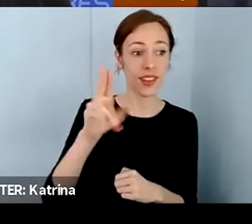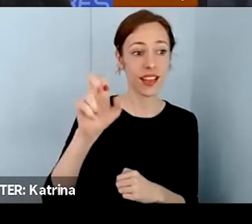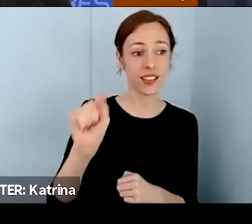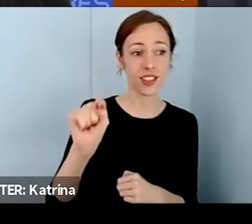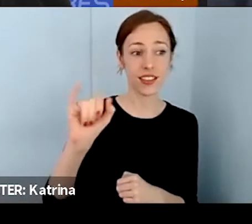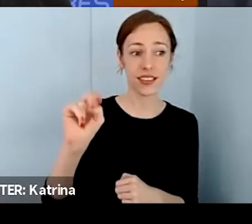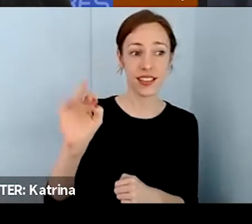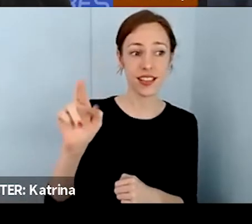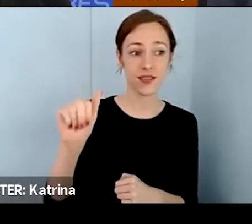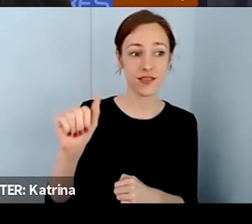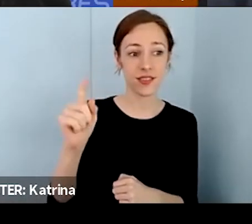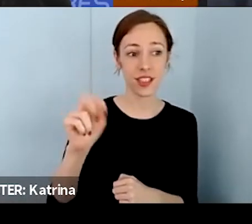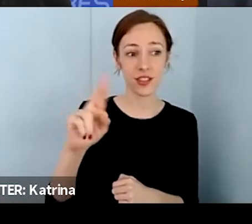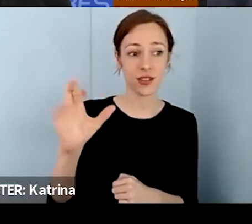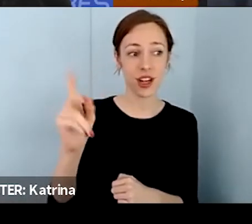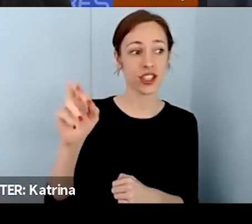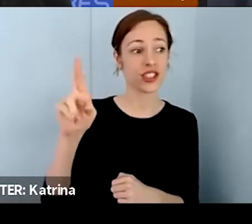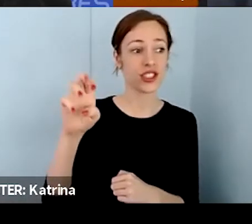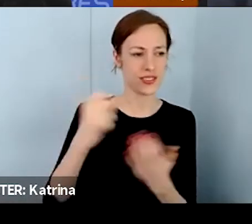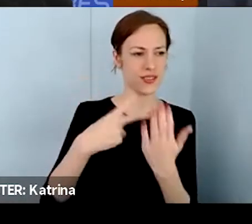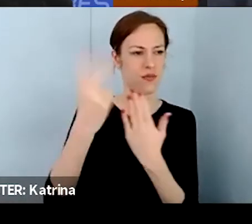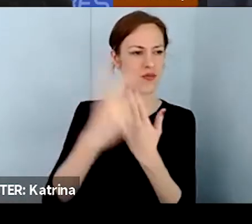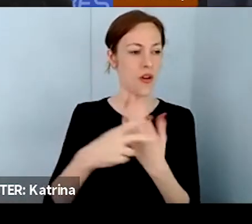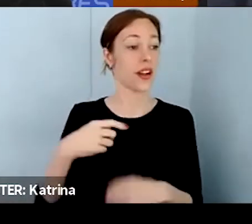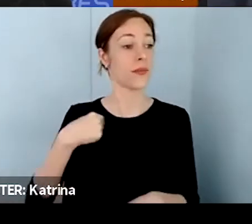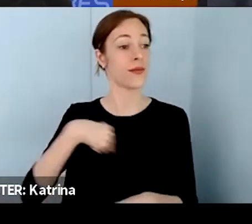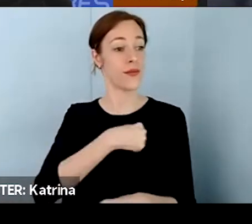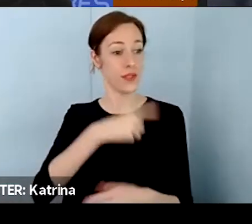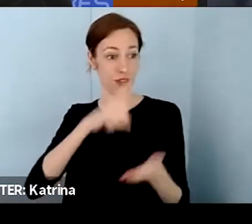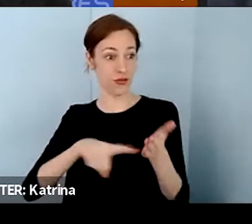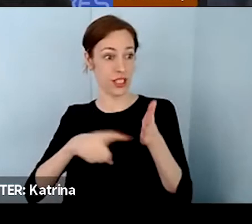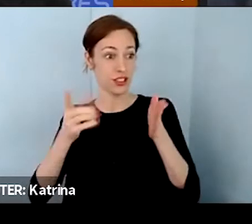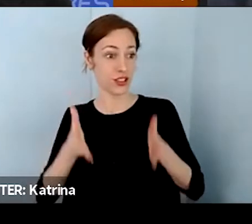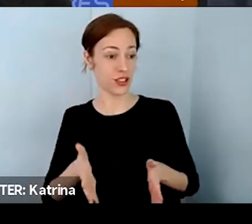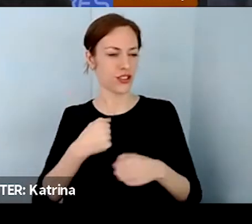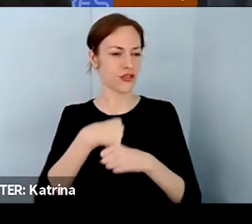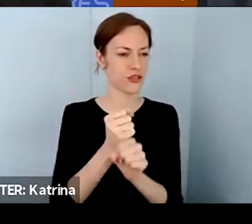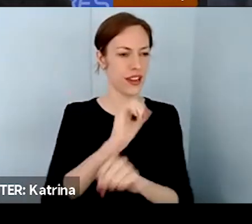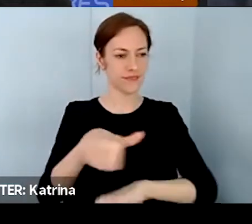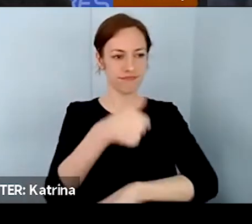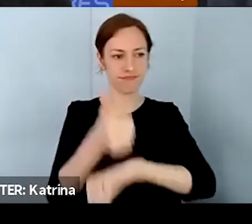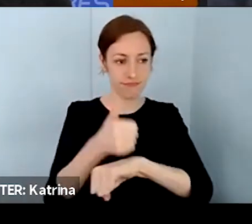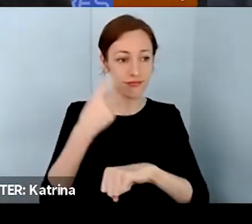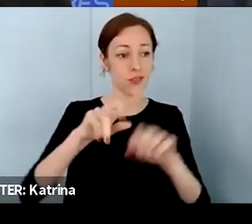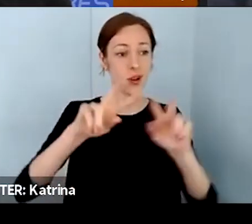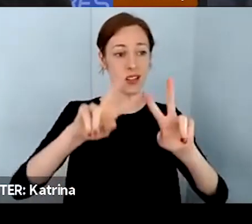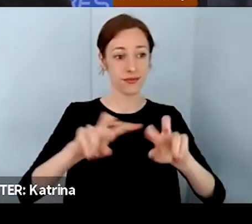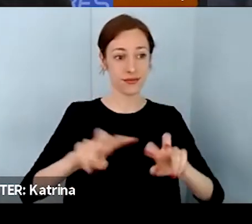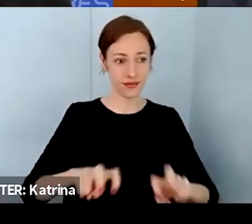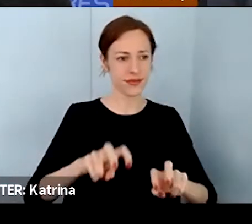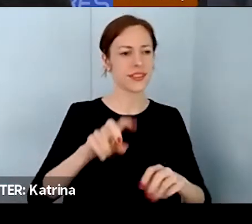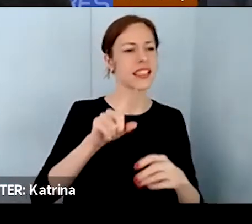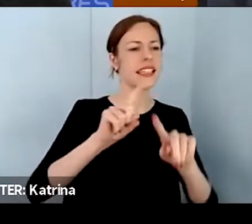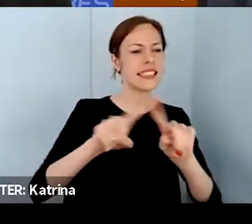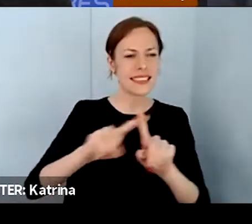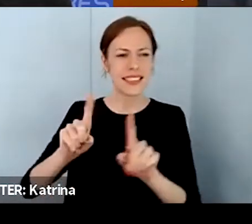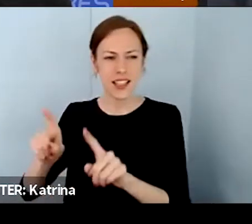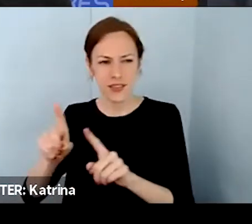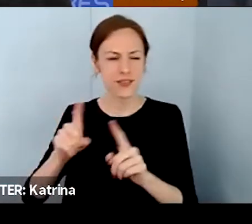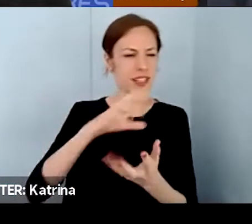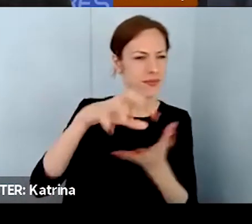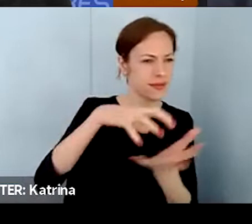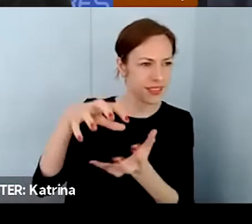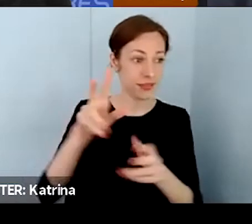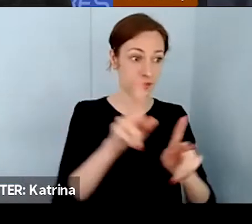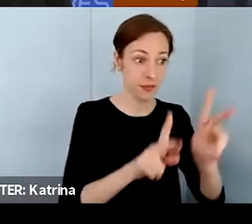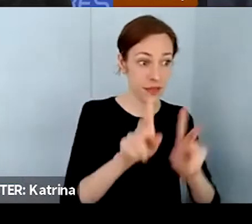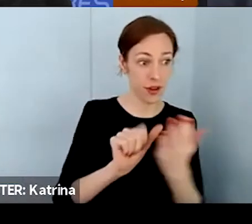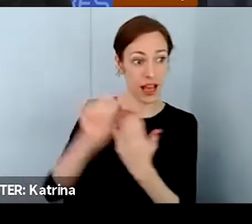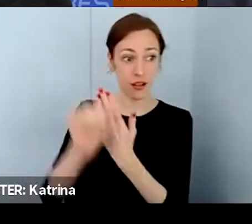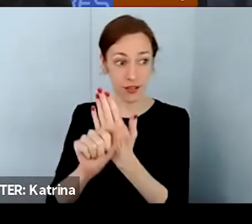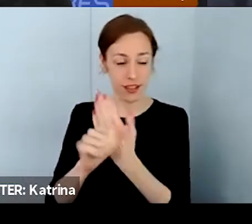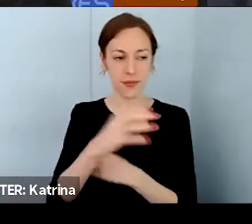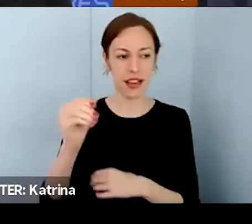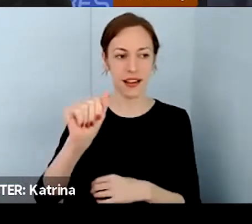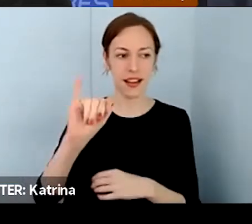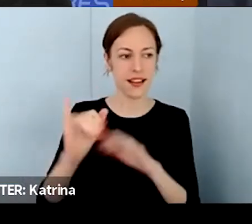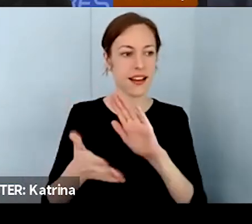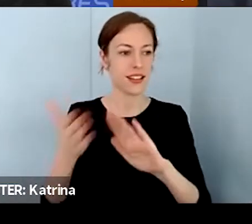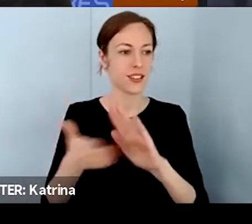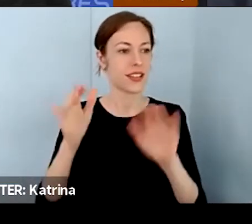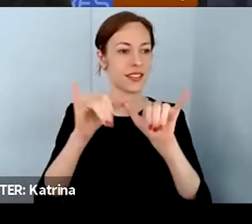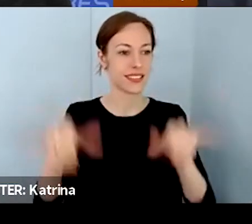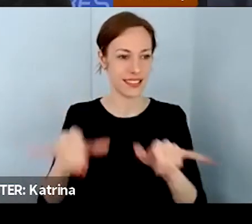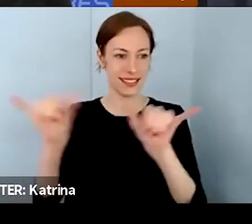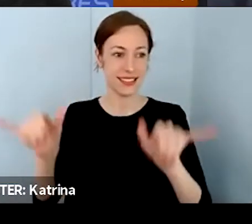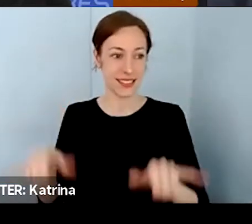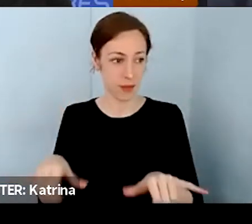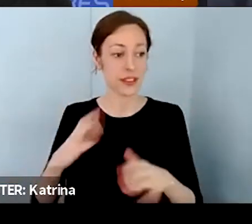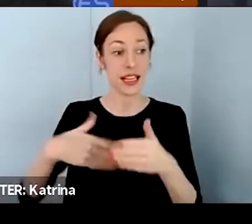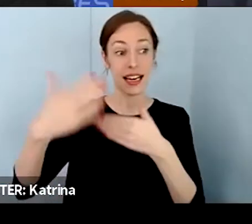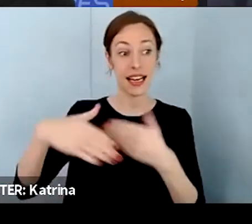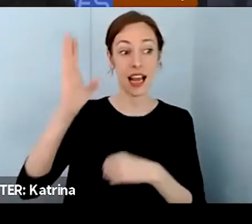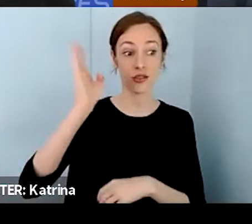You can learn more about us and see more information about our next event with Catherine de Ignacio and Lauren Klein, and data feminism, on February 24 at our website at just dash and froze illinois.edu, a link has been added to the chat.